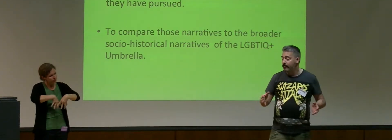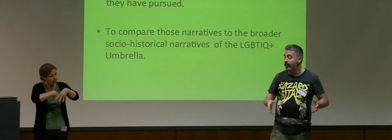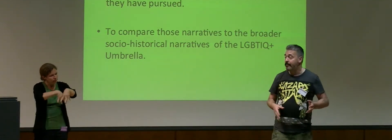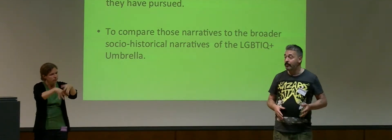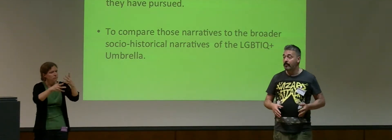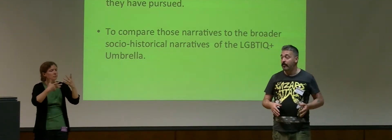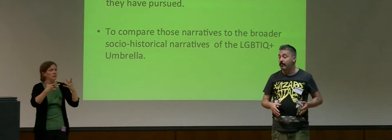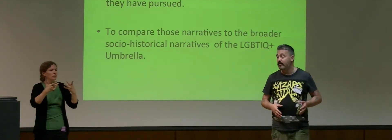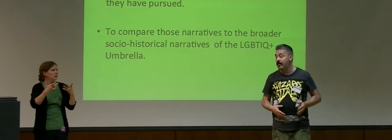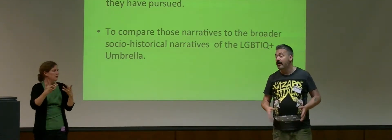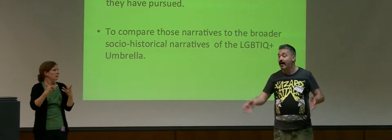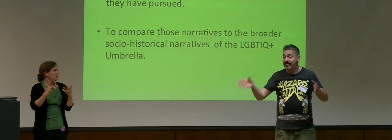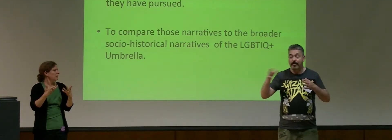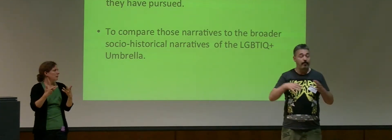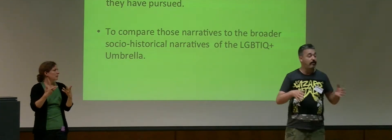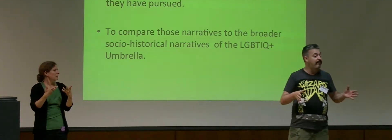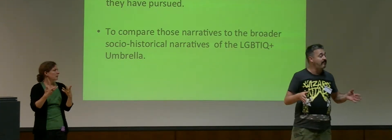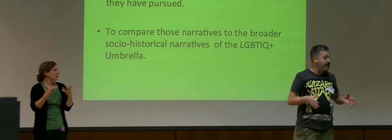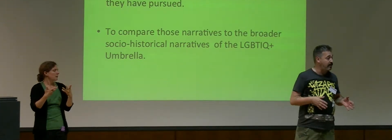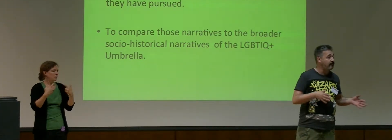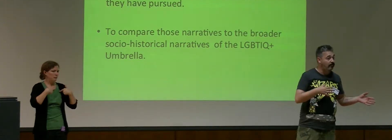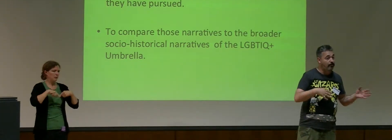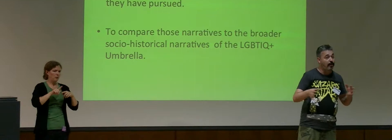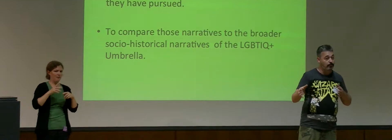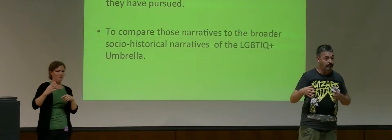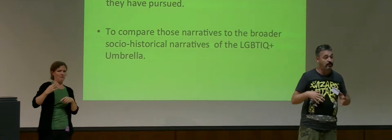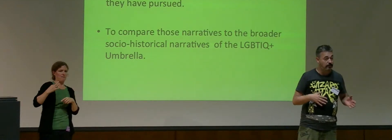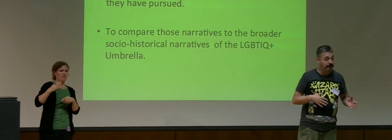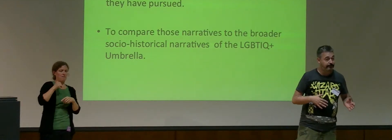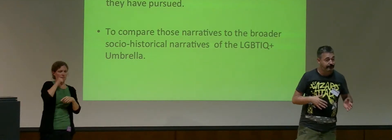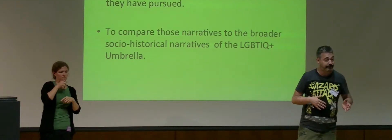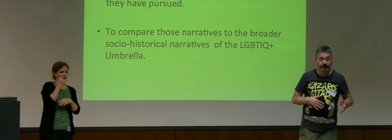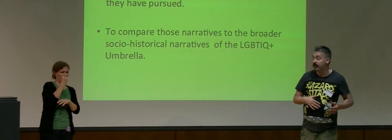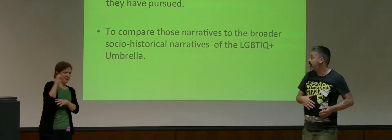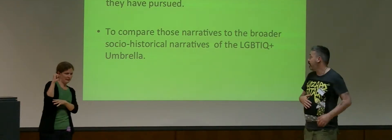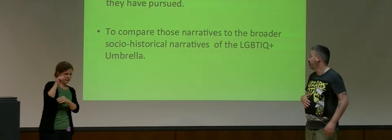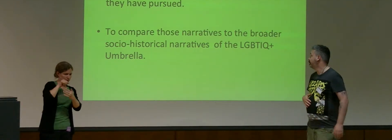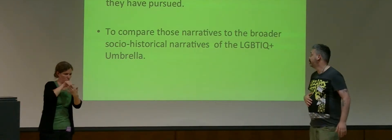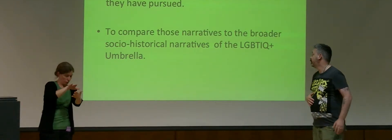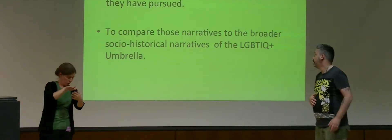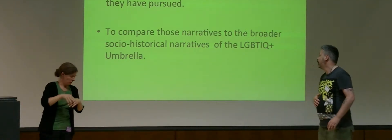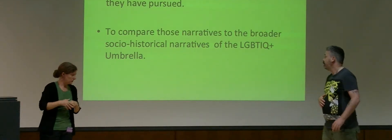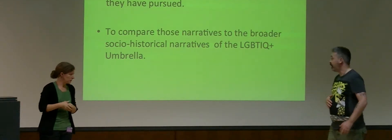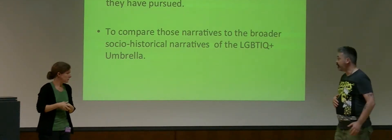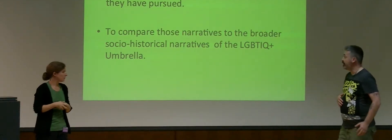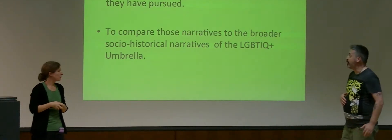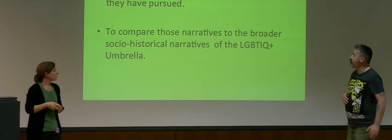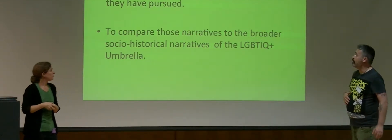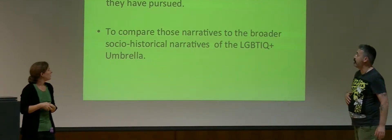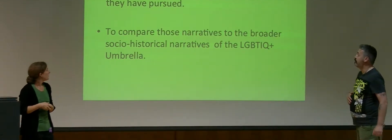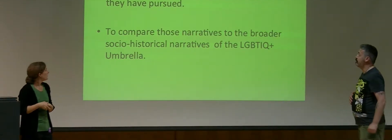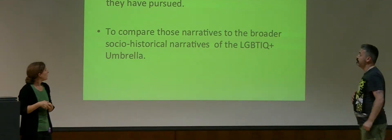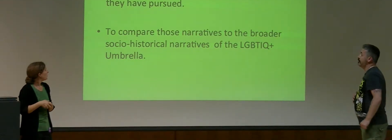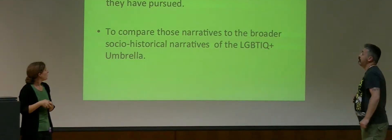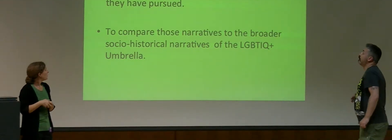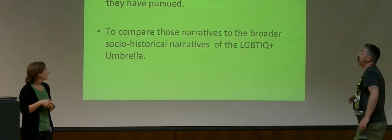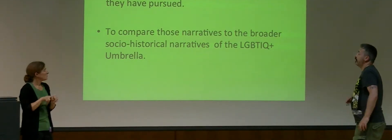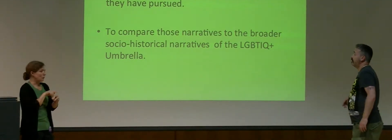And perhaps, we would see it as a bit of a feministic approach. Okay? The other thing I’m interested in doing